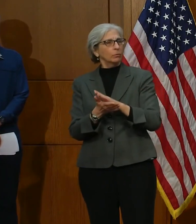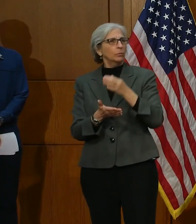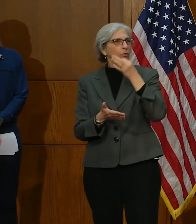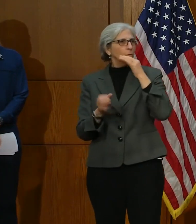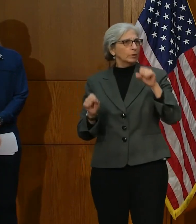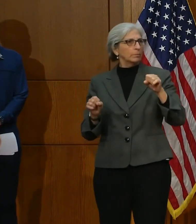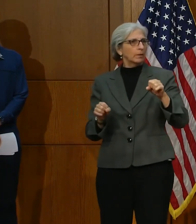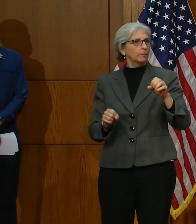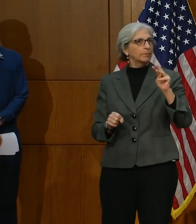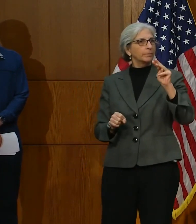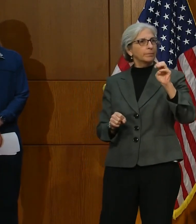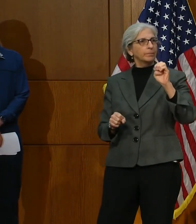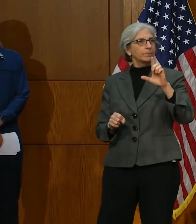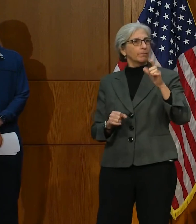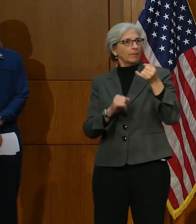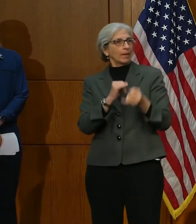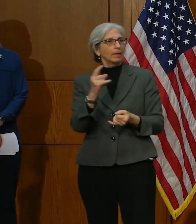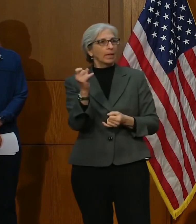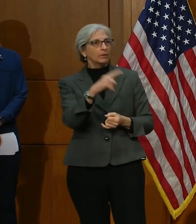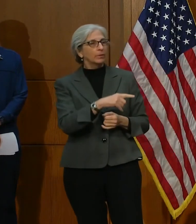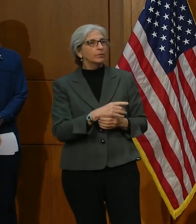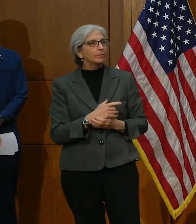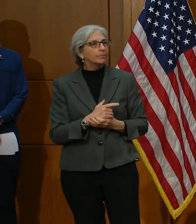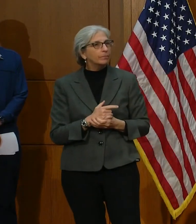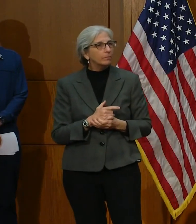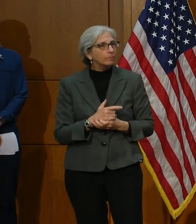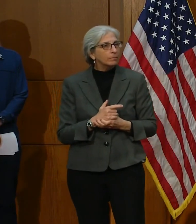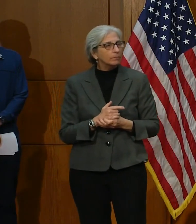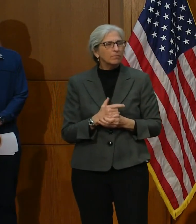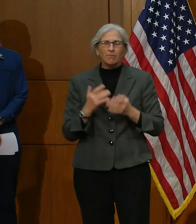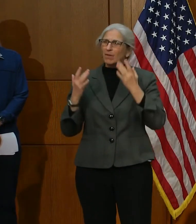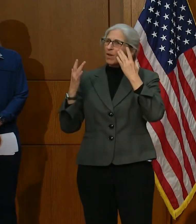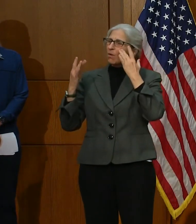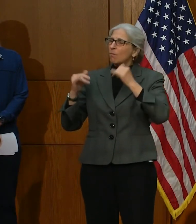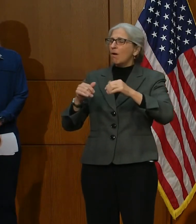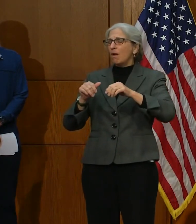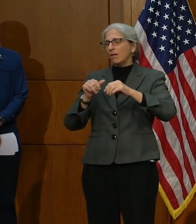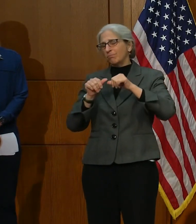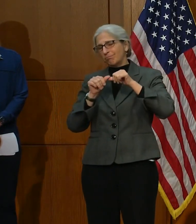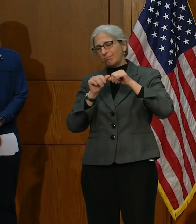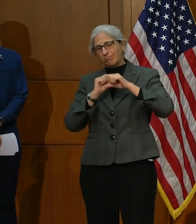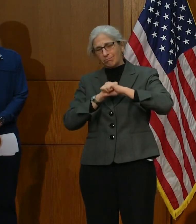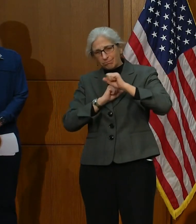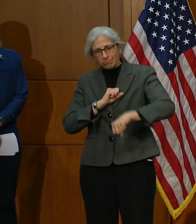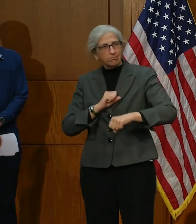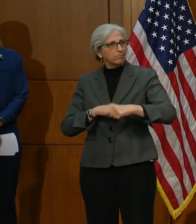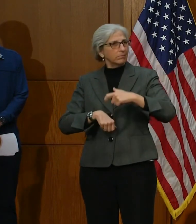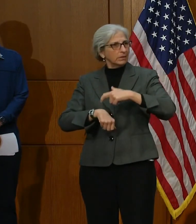CHILDREN BACK IN THE CLASSROOM